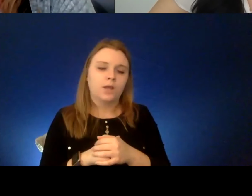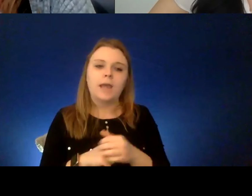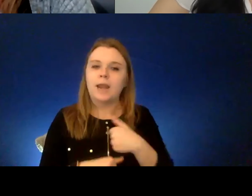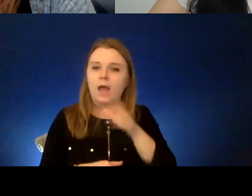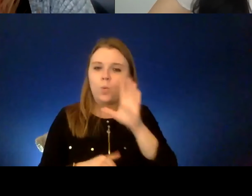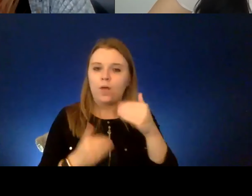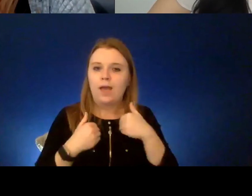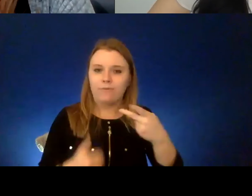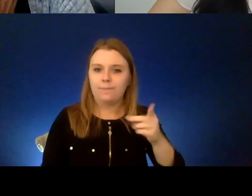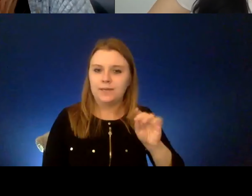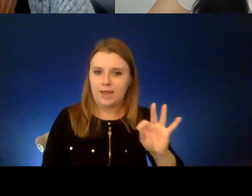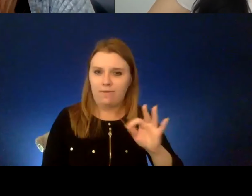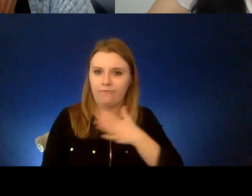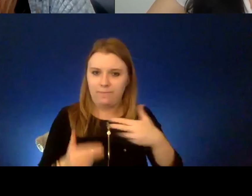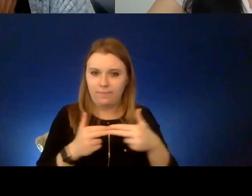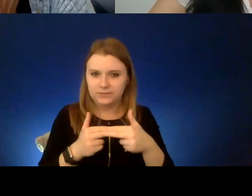and they can send that out to you.